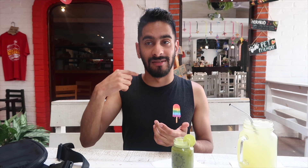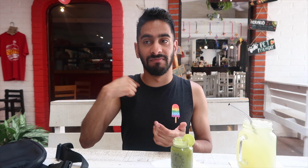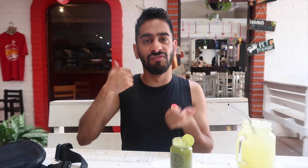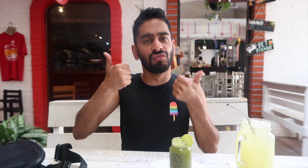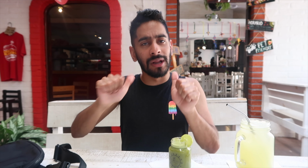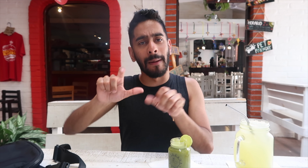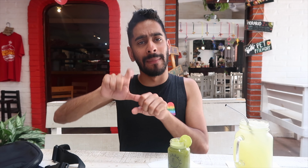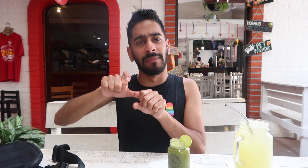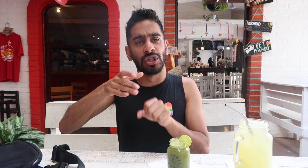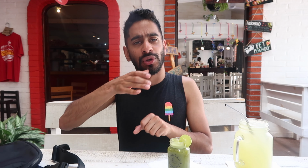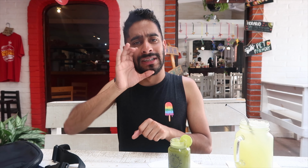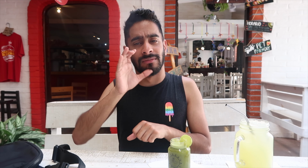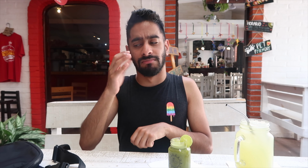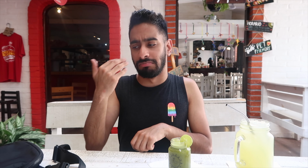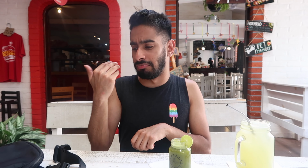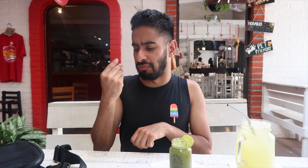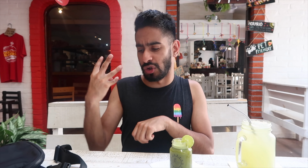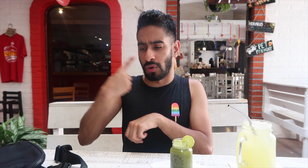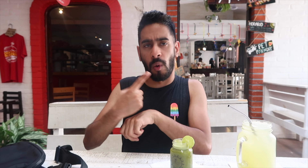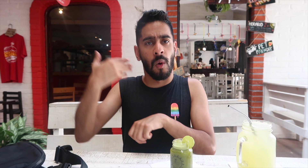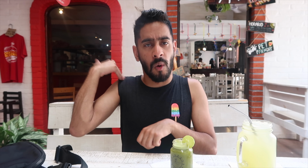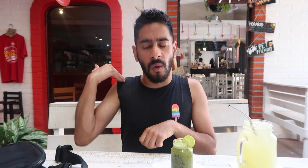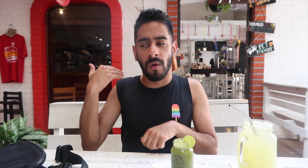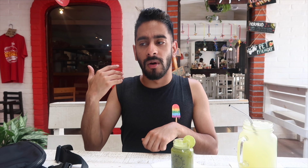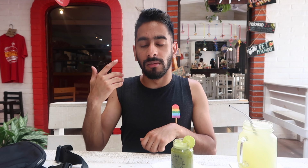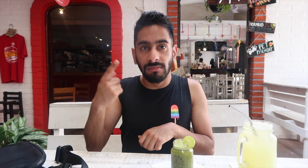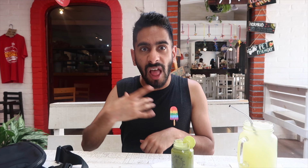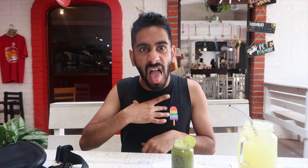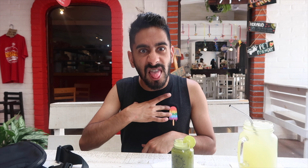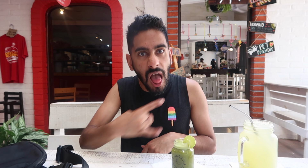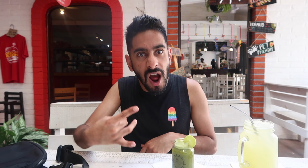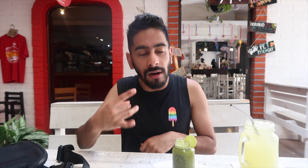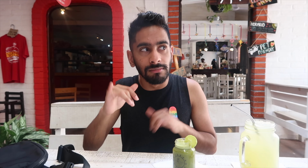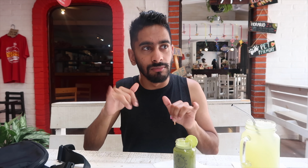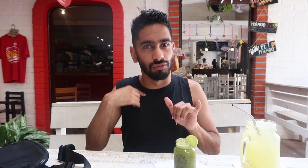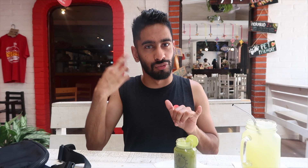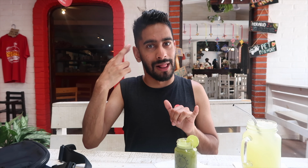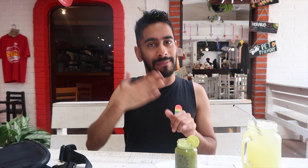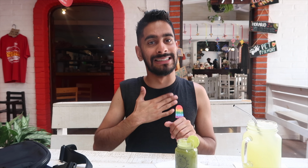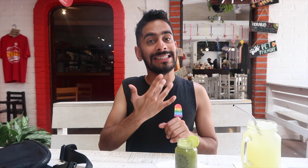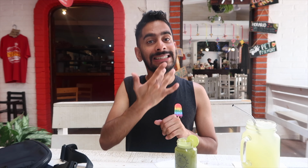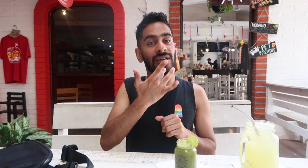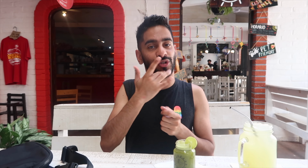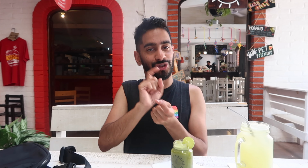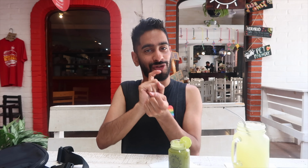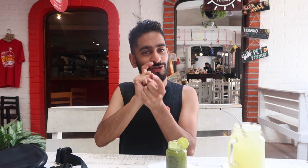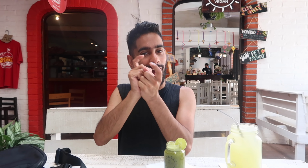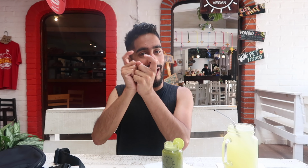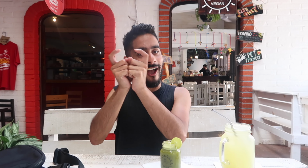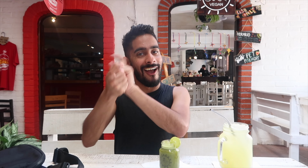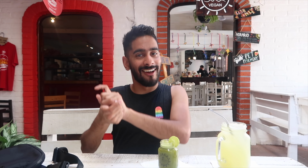I started trying pineapple juice. Wow! I really liked it. That's when I realised my taste buds have really changed.